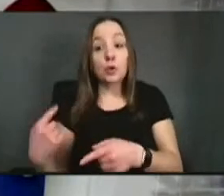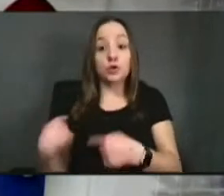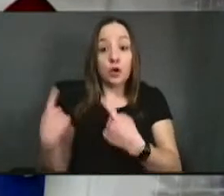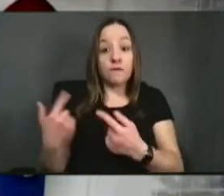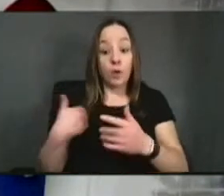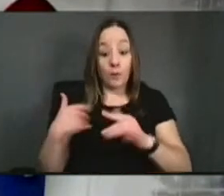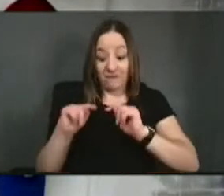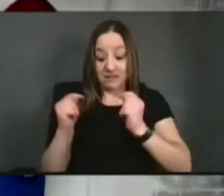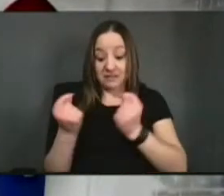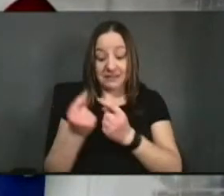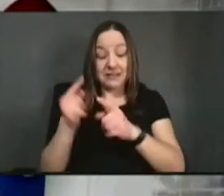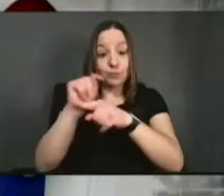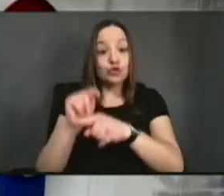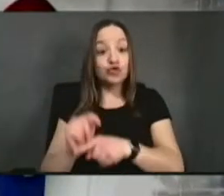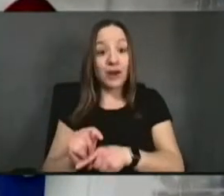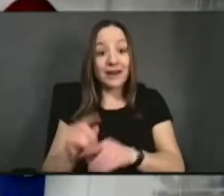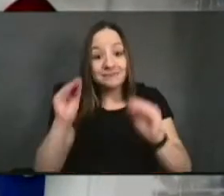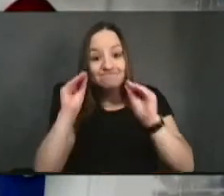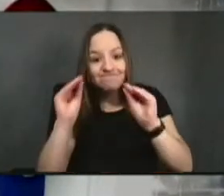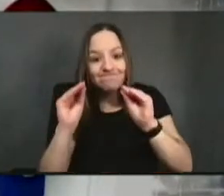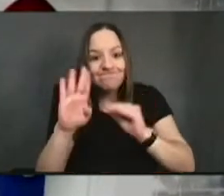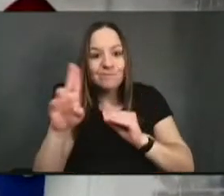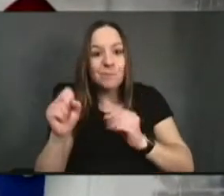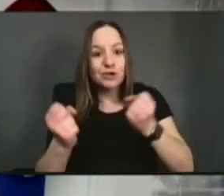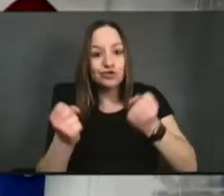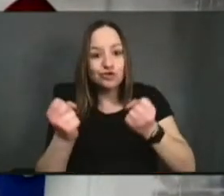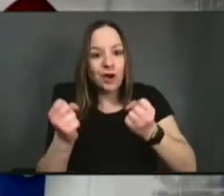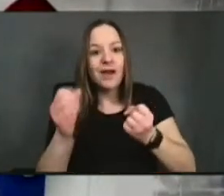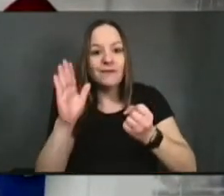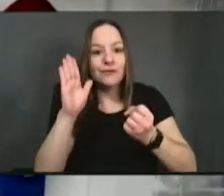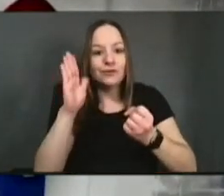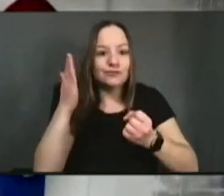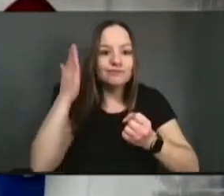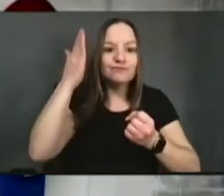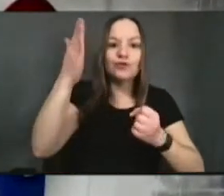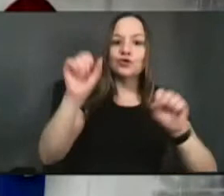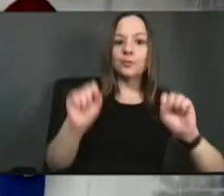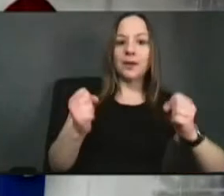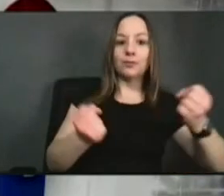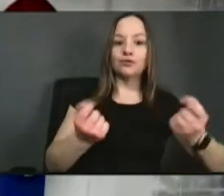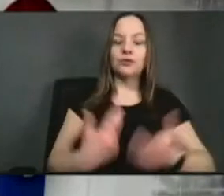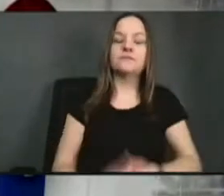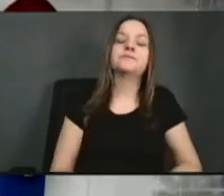have a full training team that is just working beyond belief to